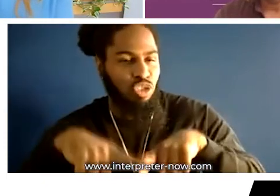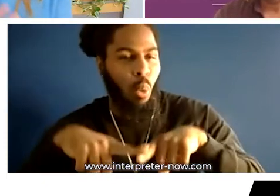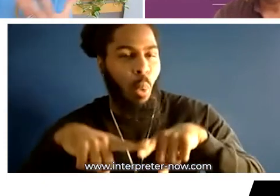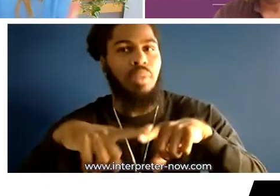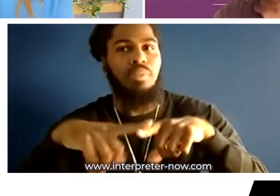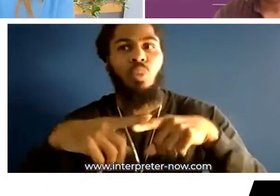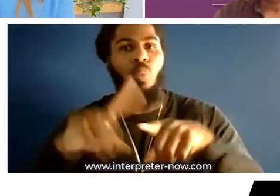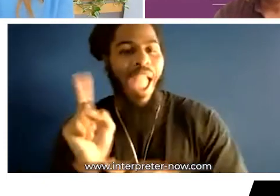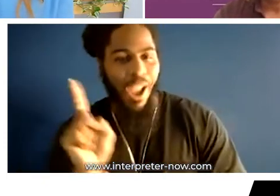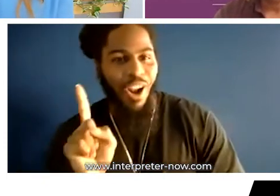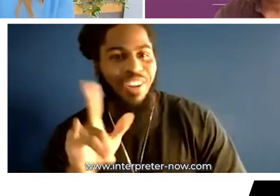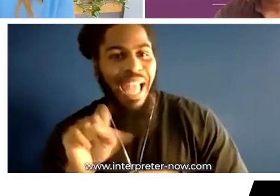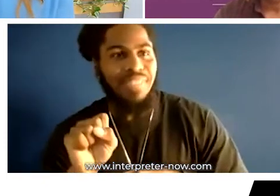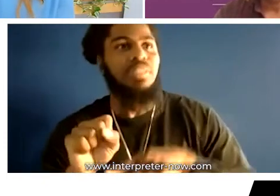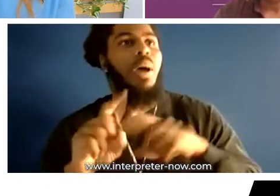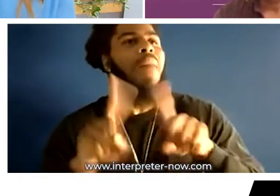How do you work through that?